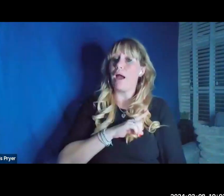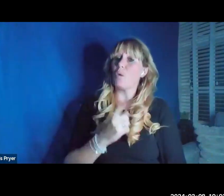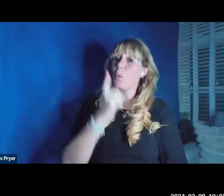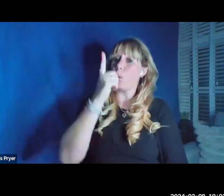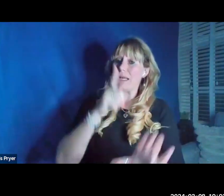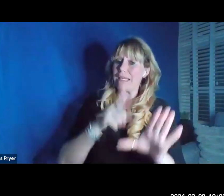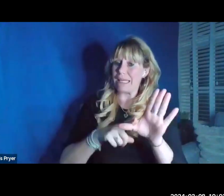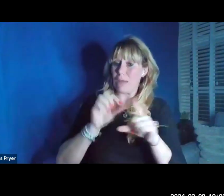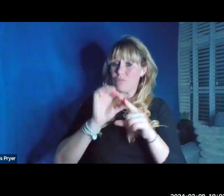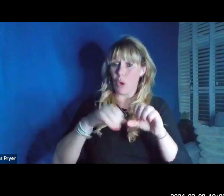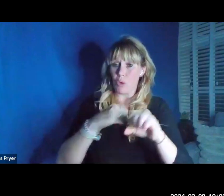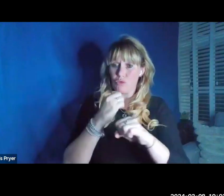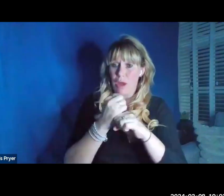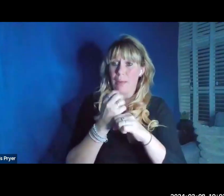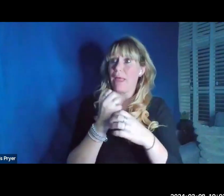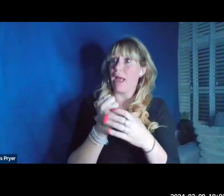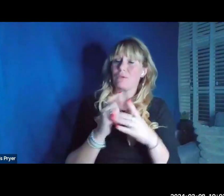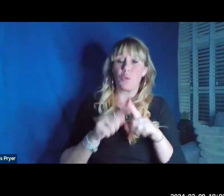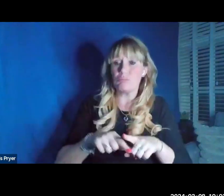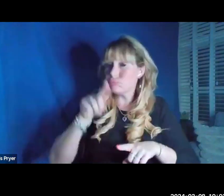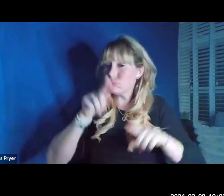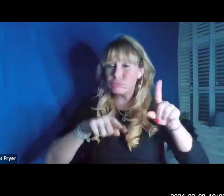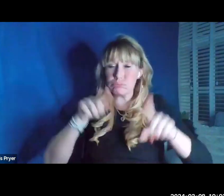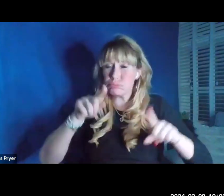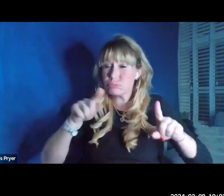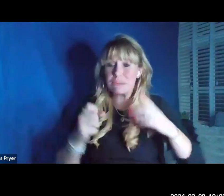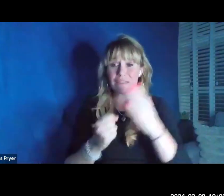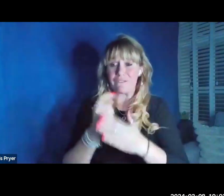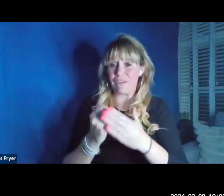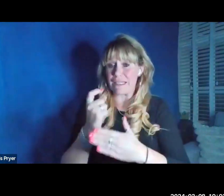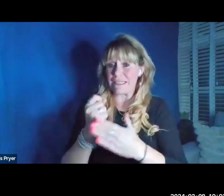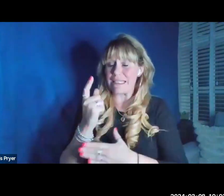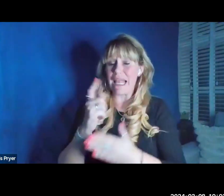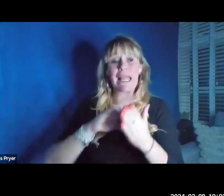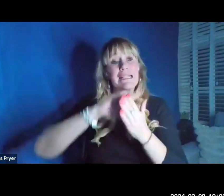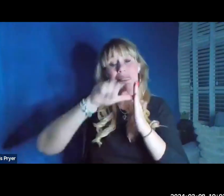intersectional events. Disabled women are largely invisible on